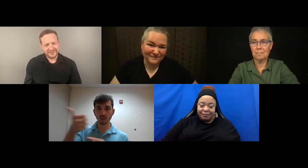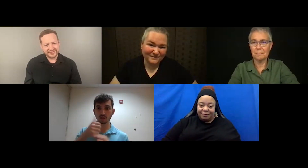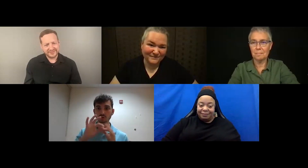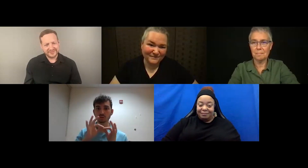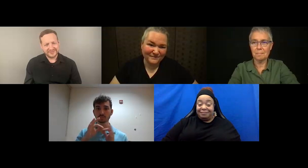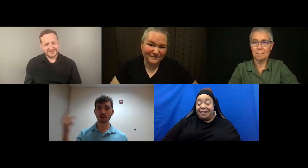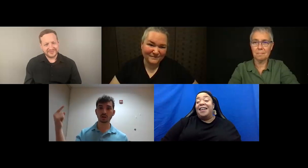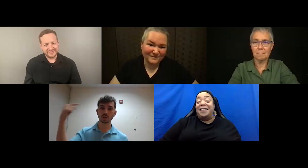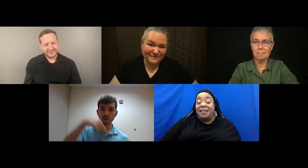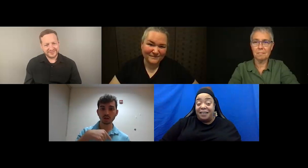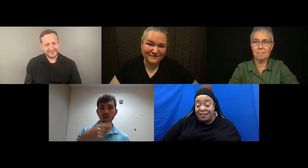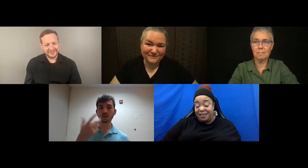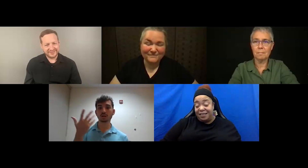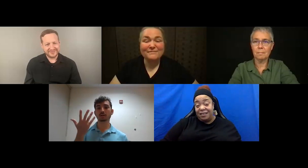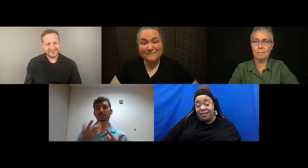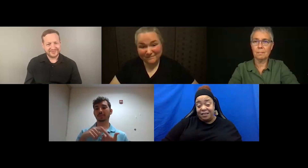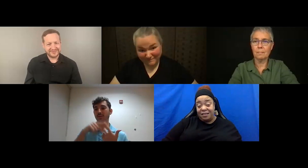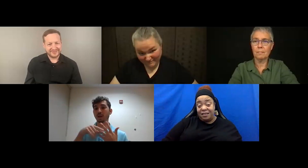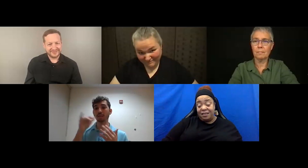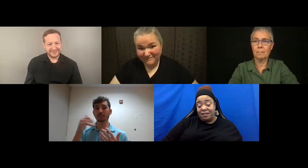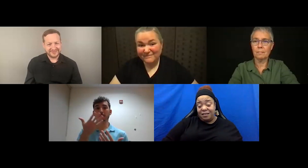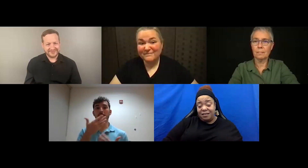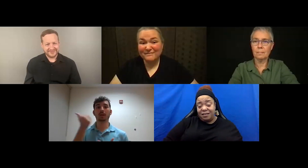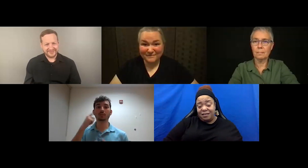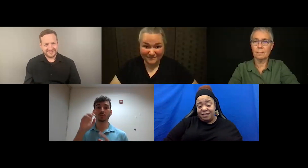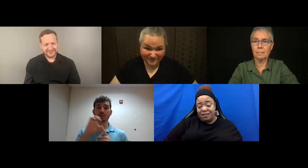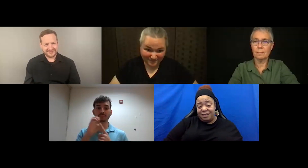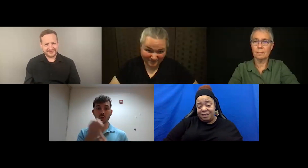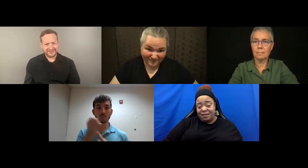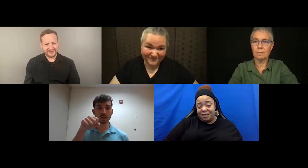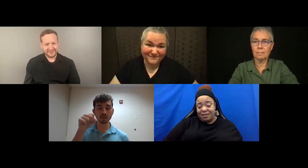eliminate costs of interpreters' paying for